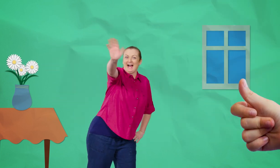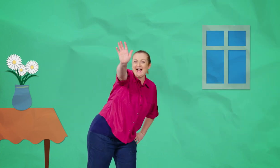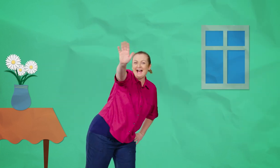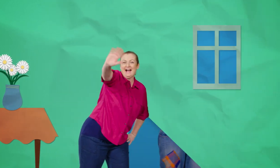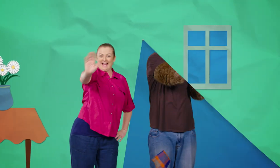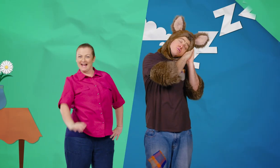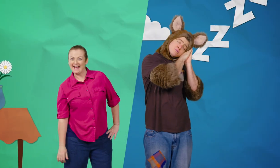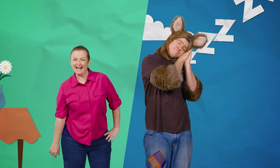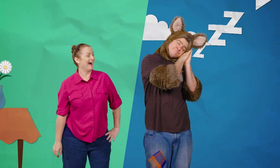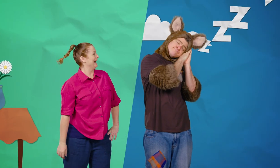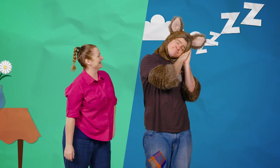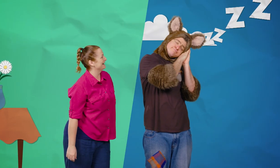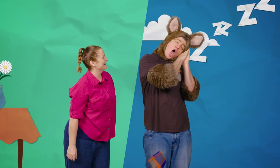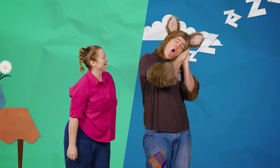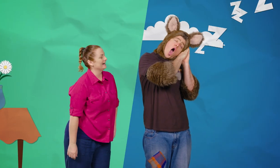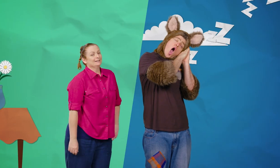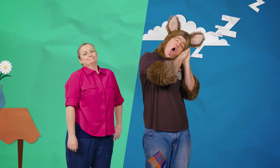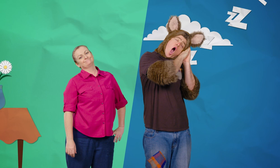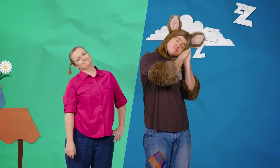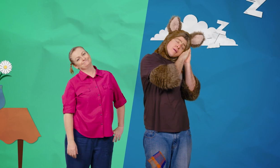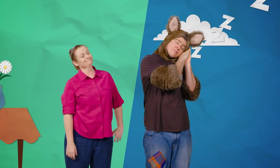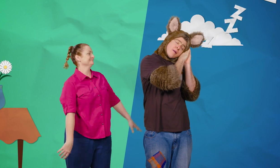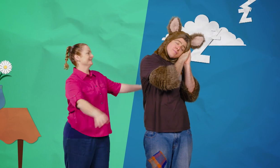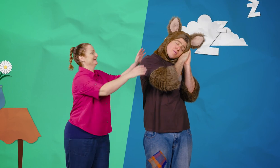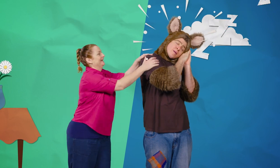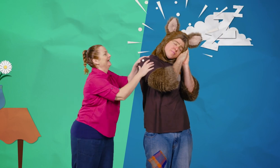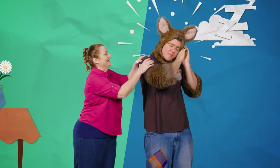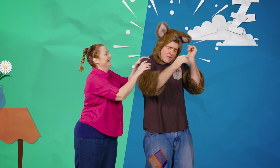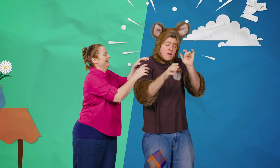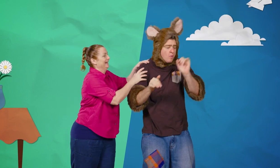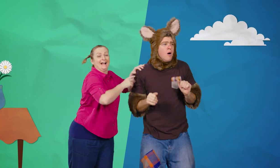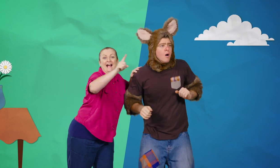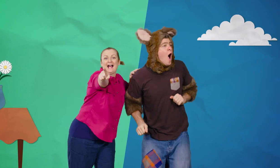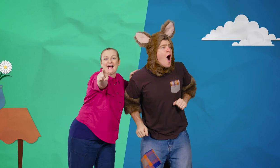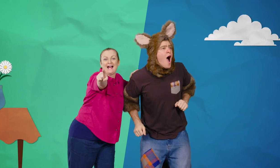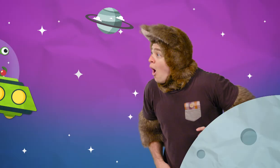Hello! Hmm. Huh? Look. Oh!